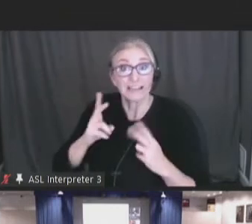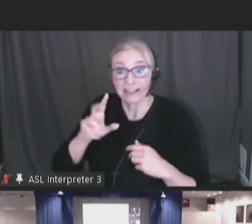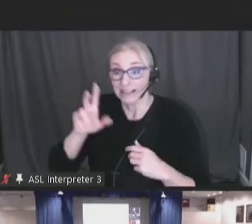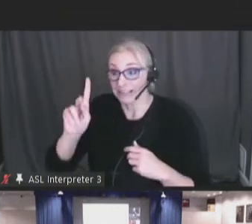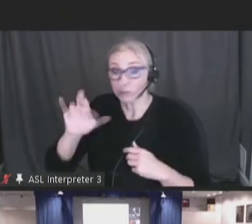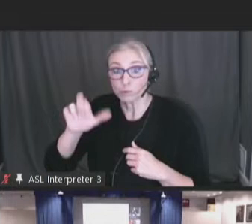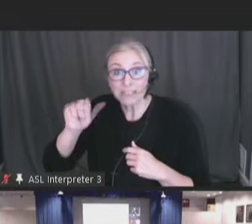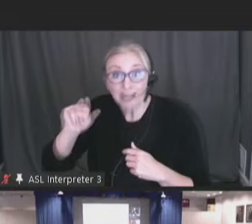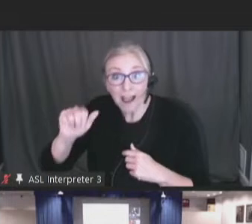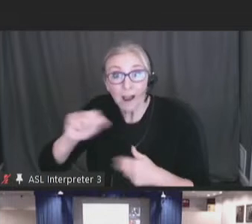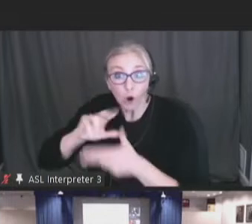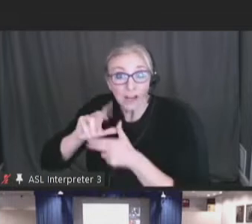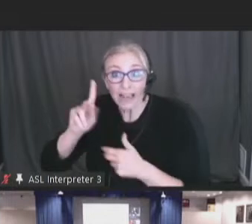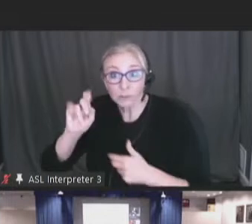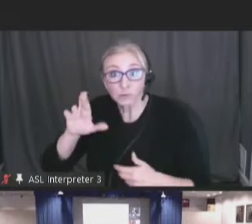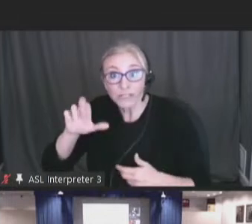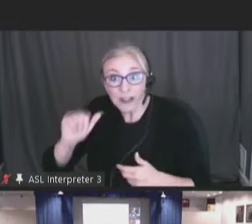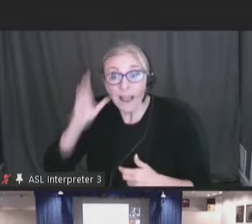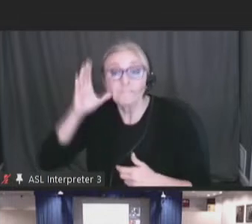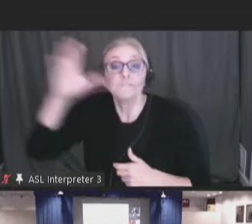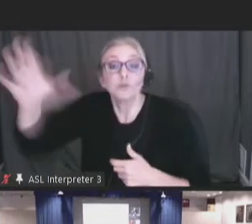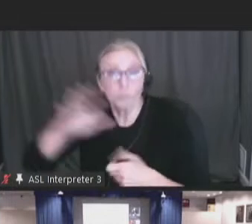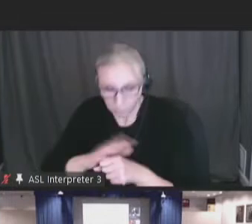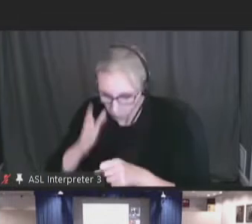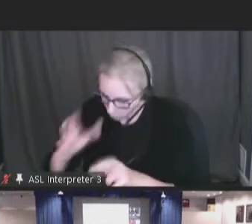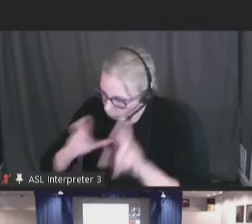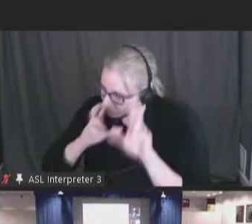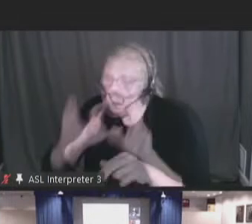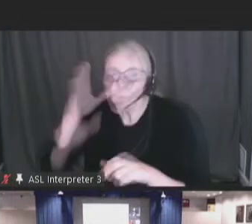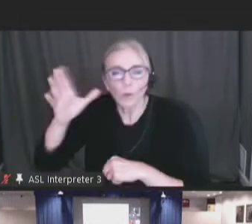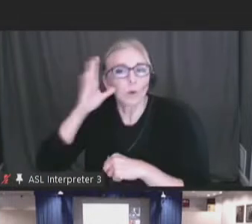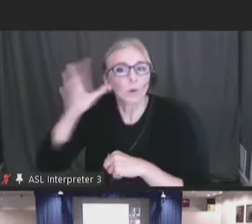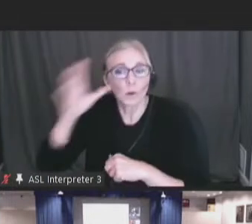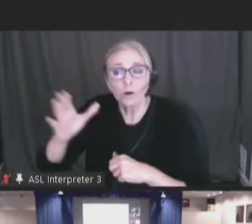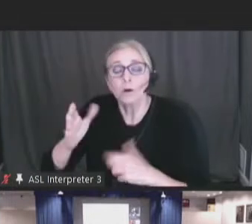respond to future pandemics. And so, we offer our service, our expertise,